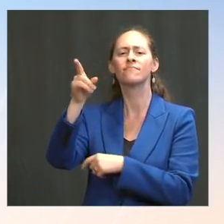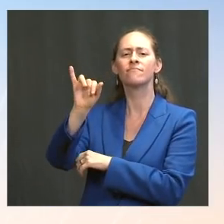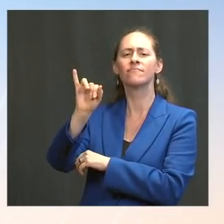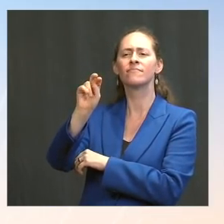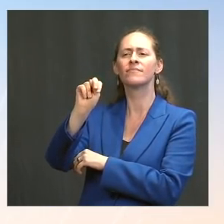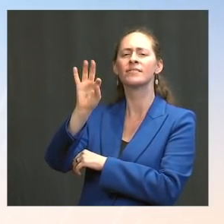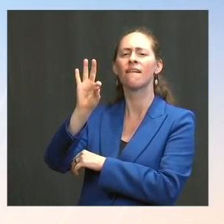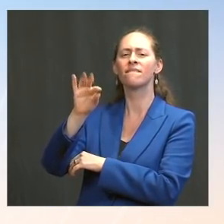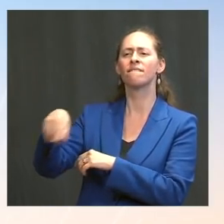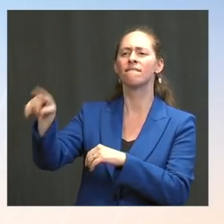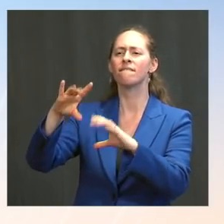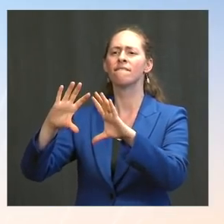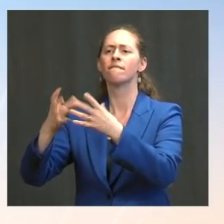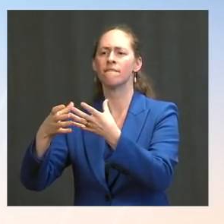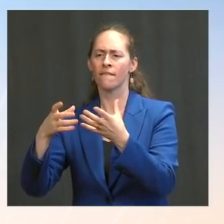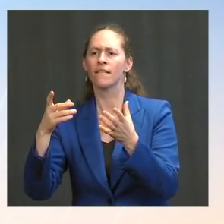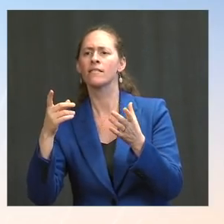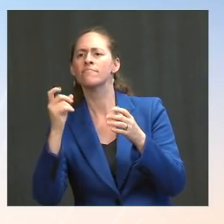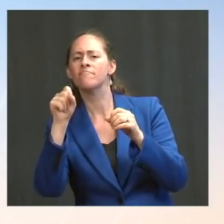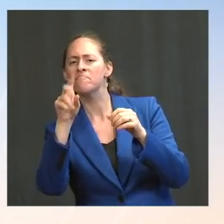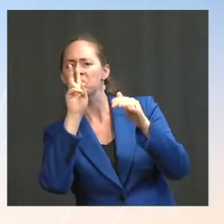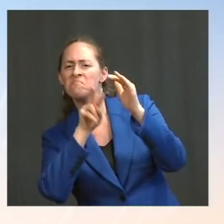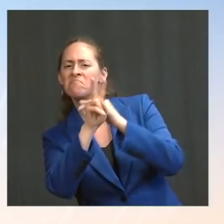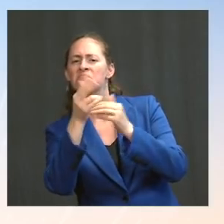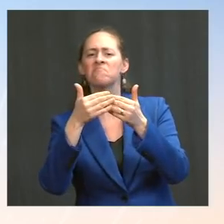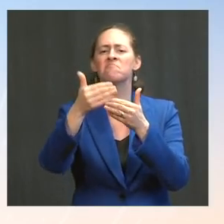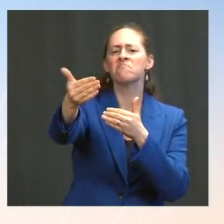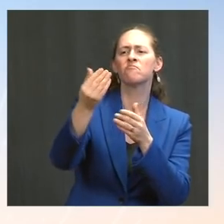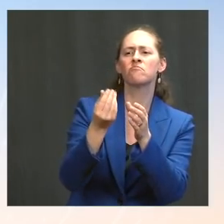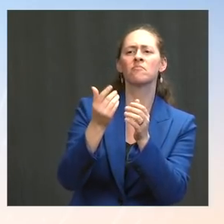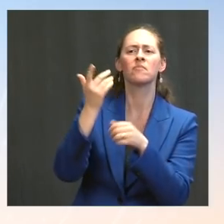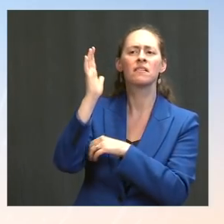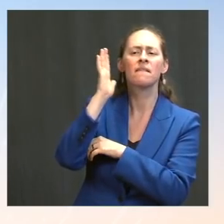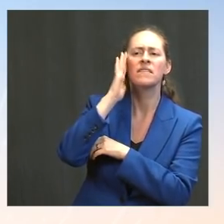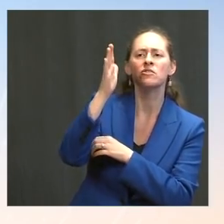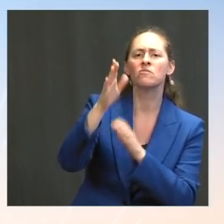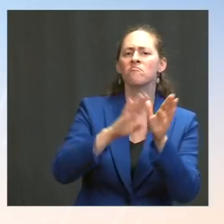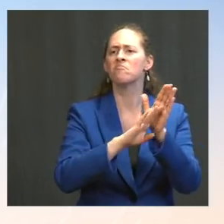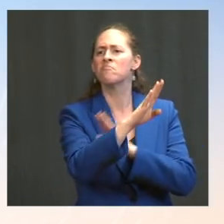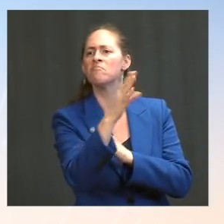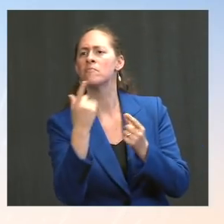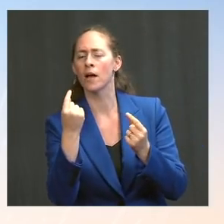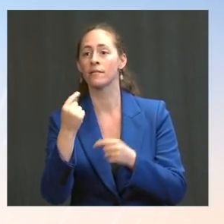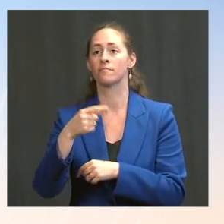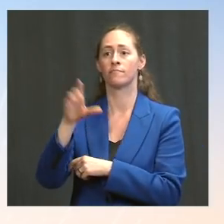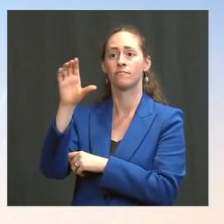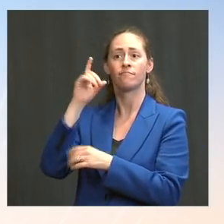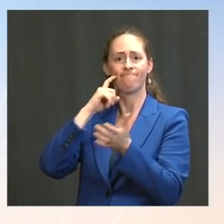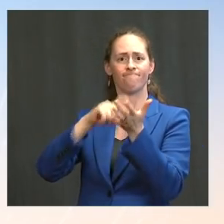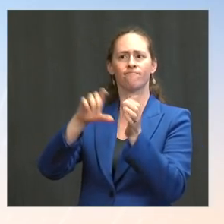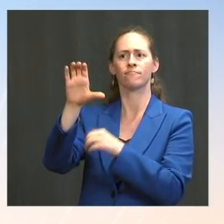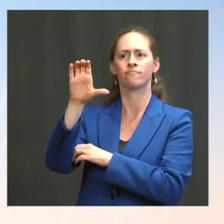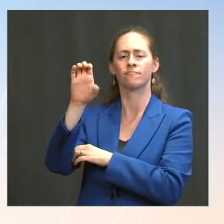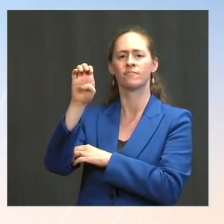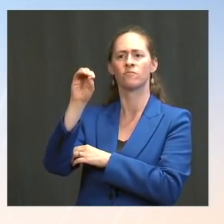The CBO, in particular, doubled its projected growth for 2021 from 3.7 percent to now 7.4 percent.